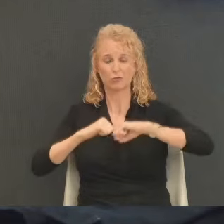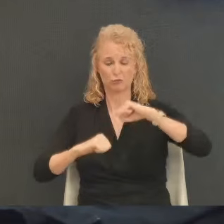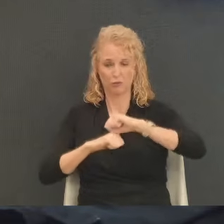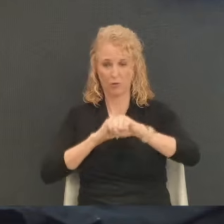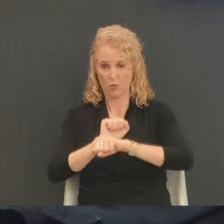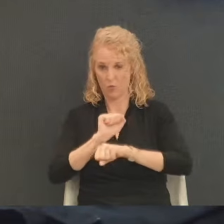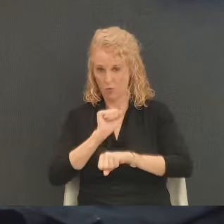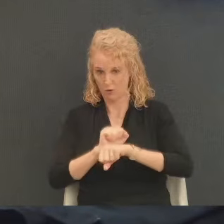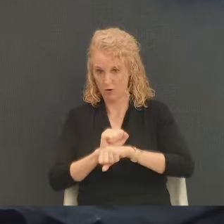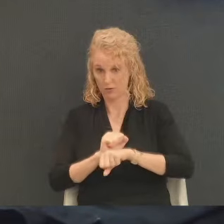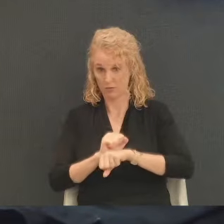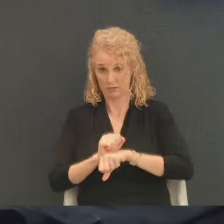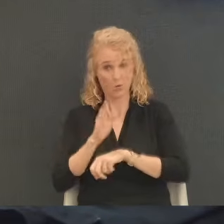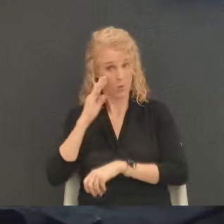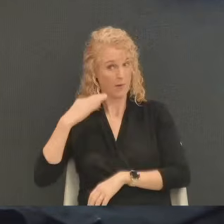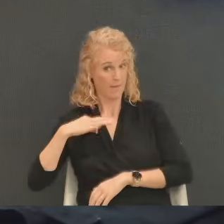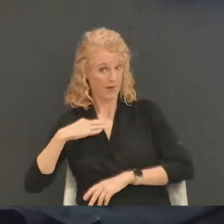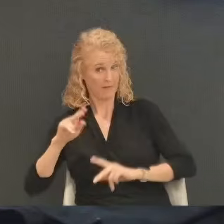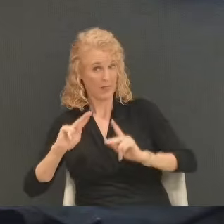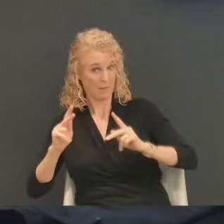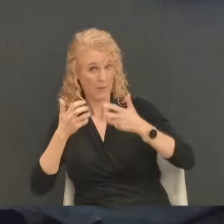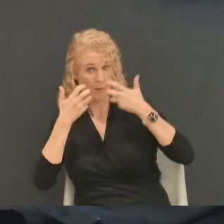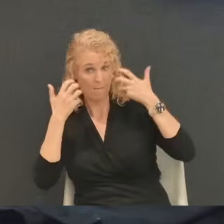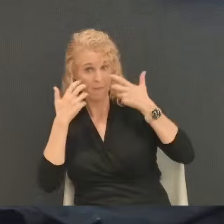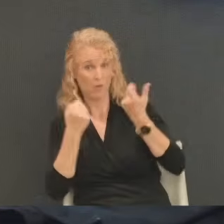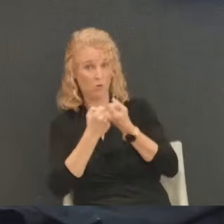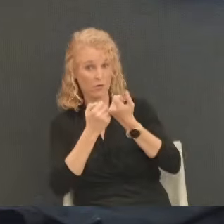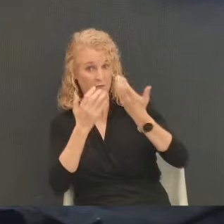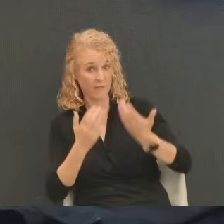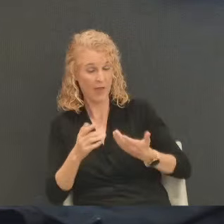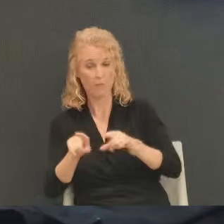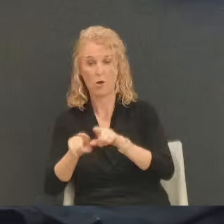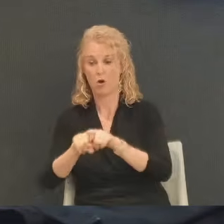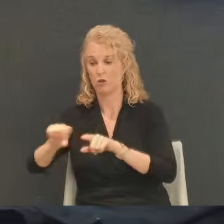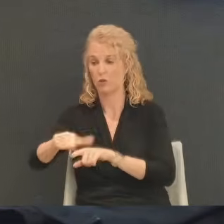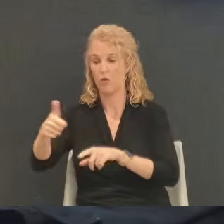not only benefit those that go to Bengals games, but also those to go to concerts and high school